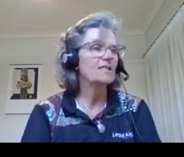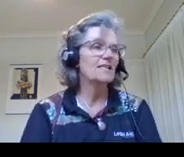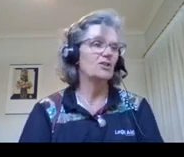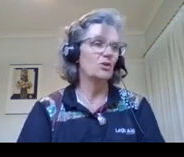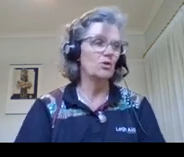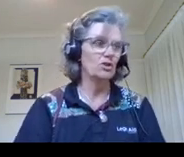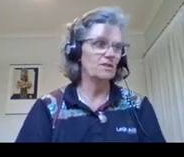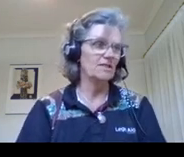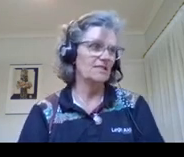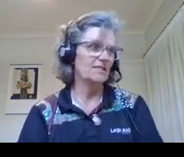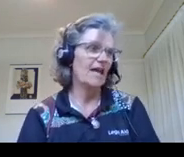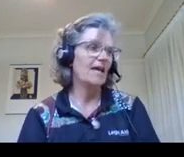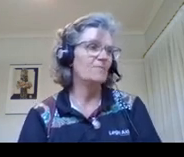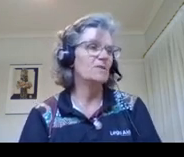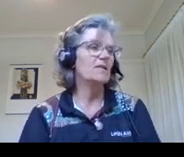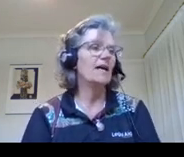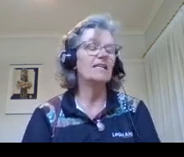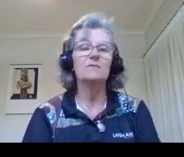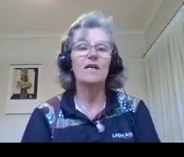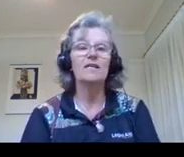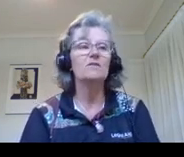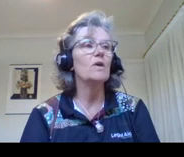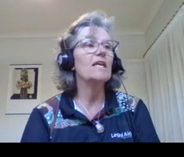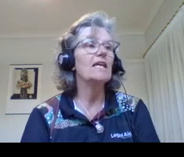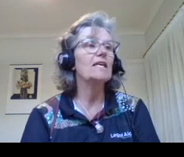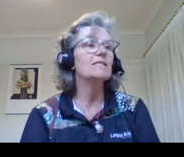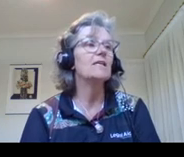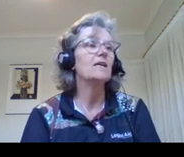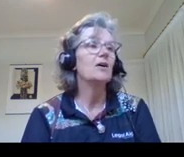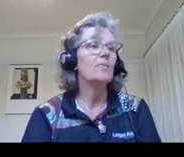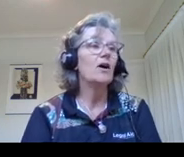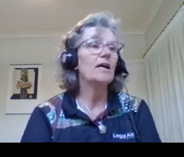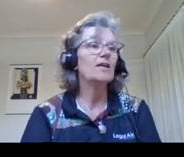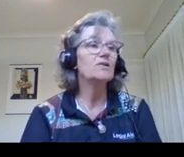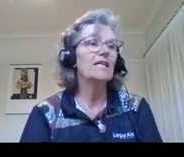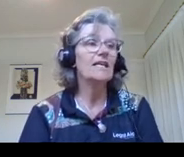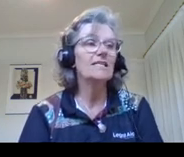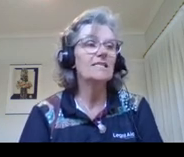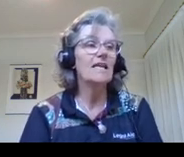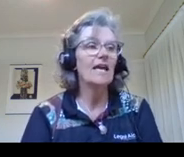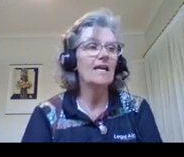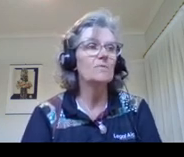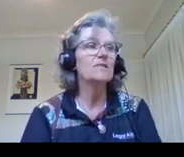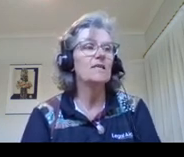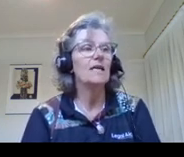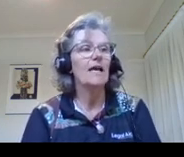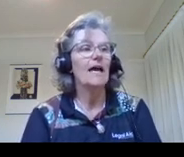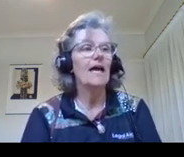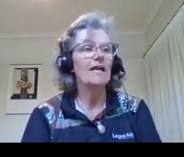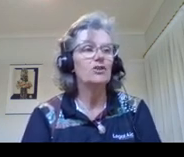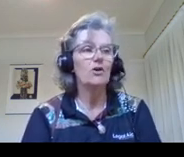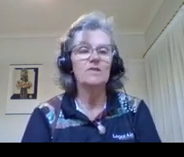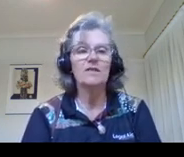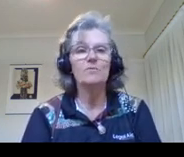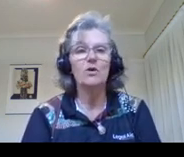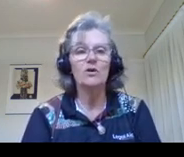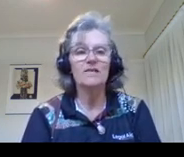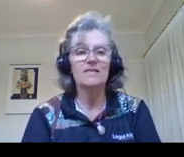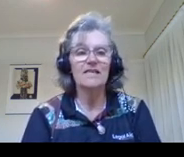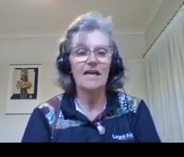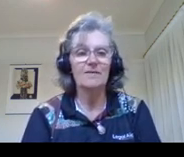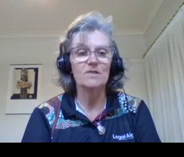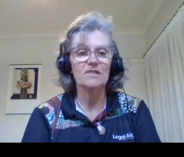and extortion scams unexpected winnings buying or selling scams and jobs in employment scams